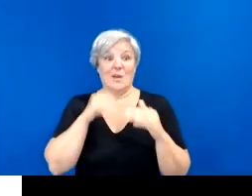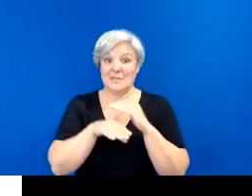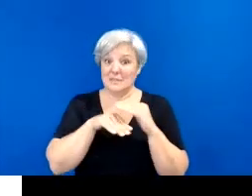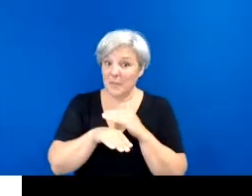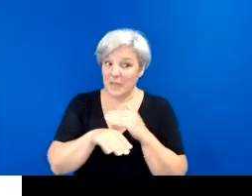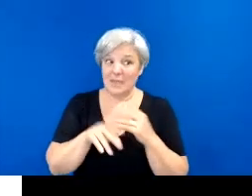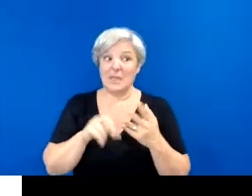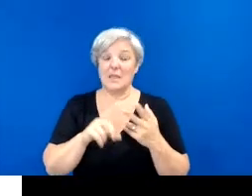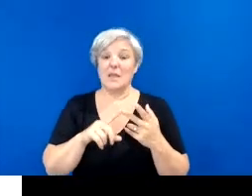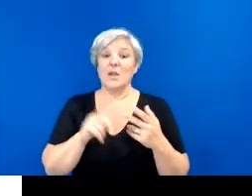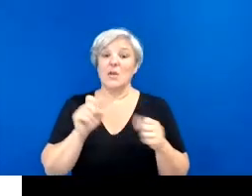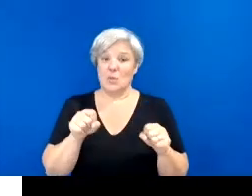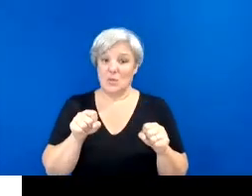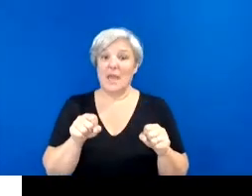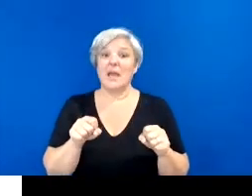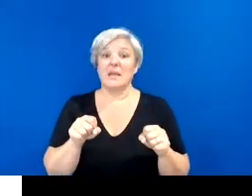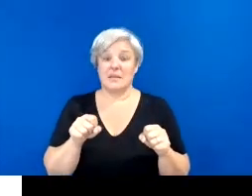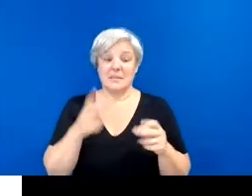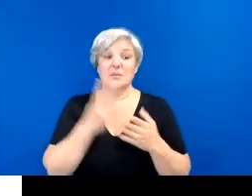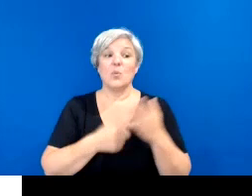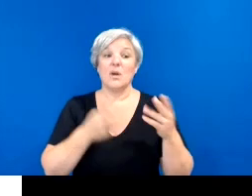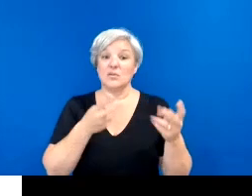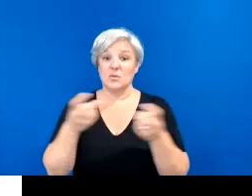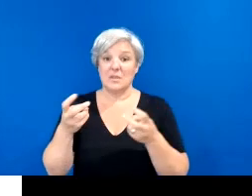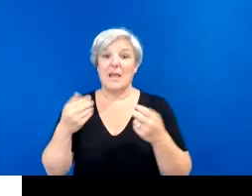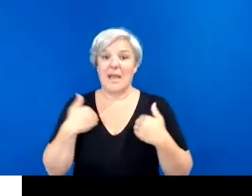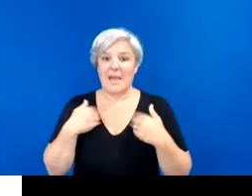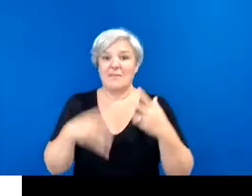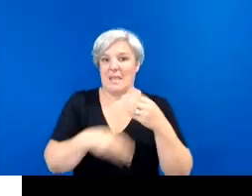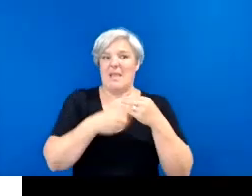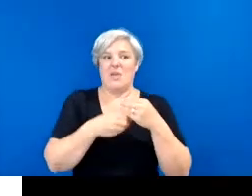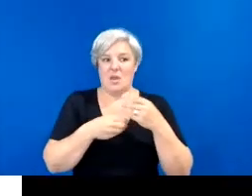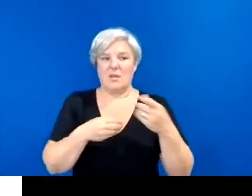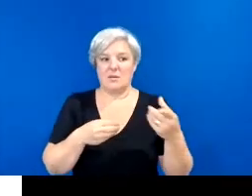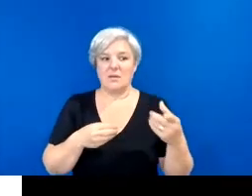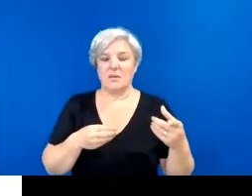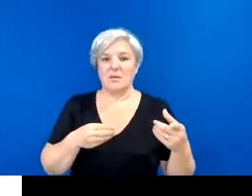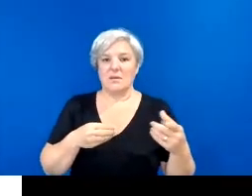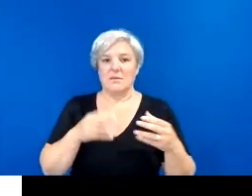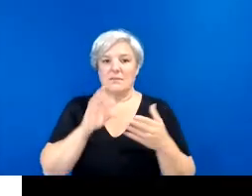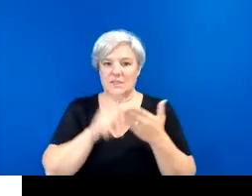and then see which of the sources have ancillaries. So it's kind of like a cool feature when you're searching